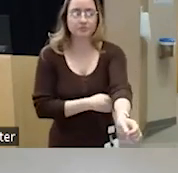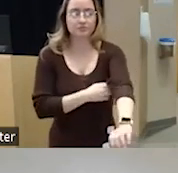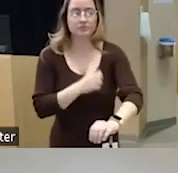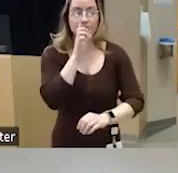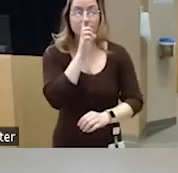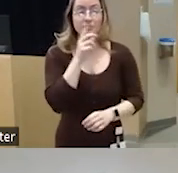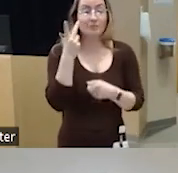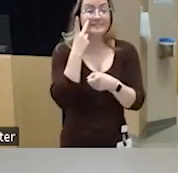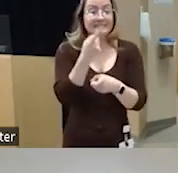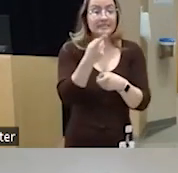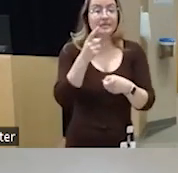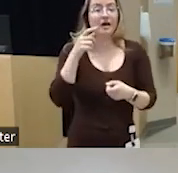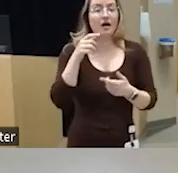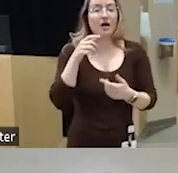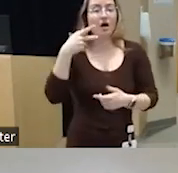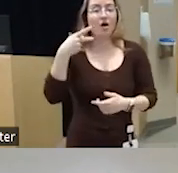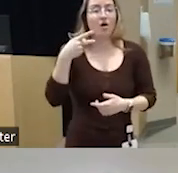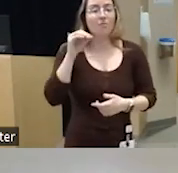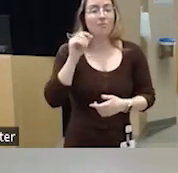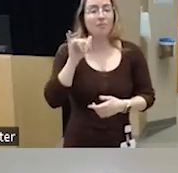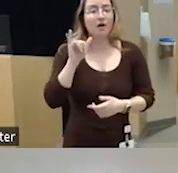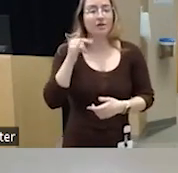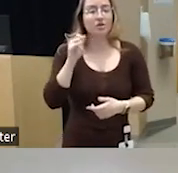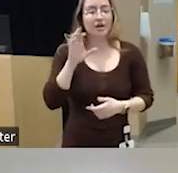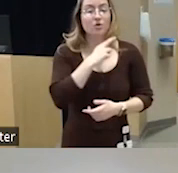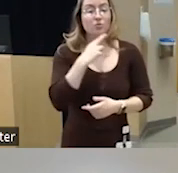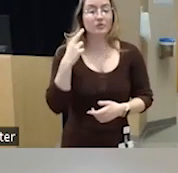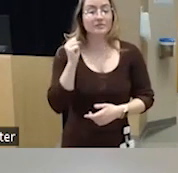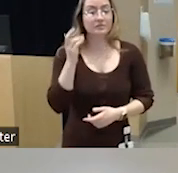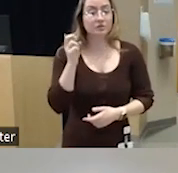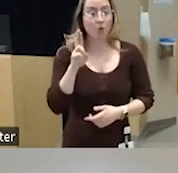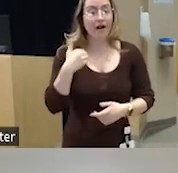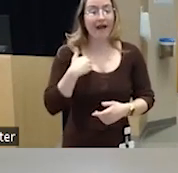had also and a higher whom I are so that is insulin resistance